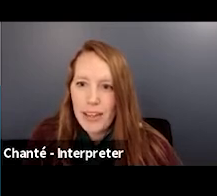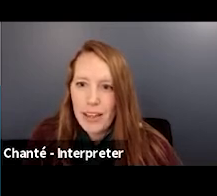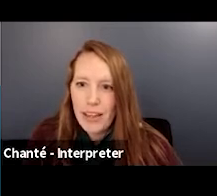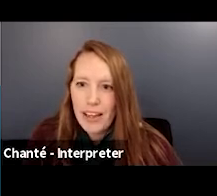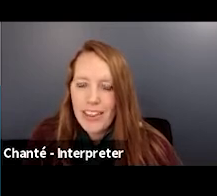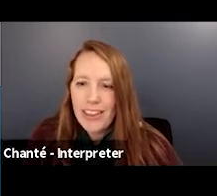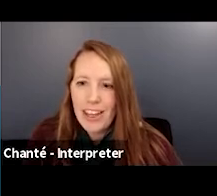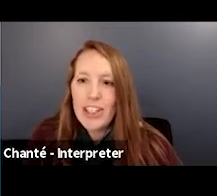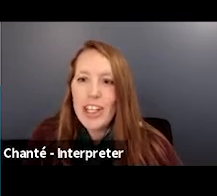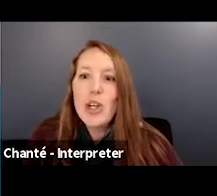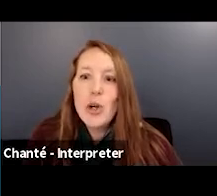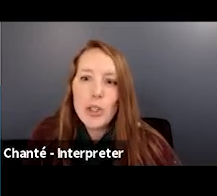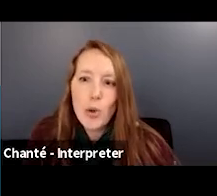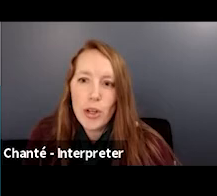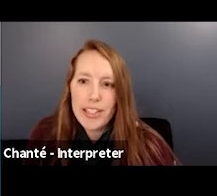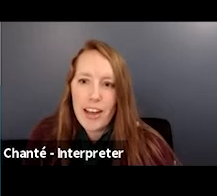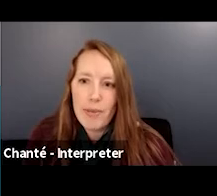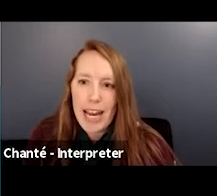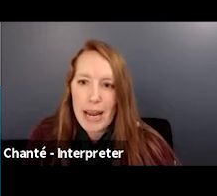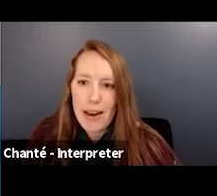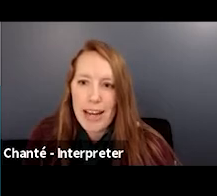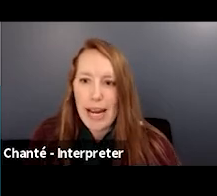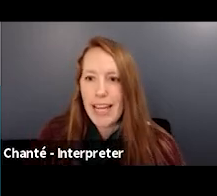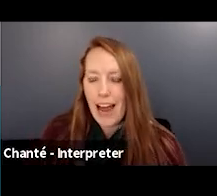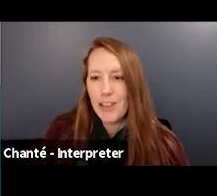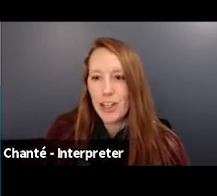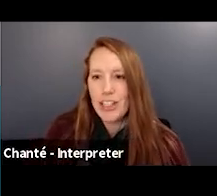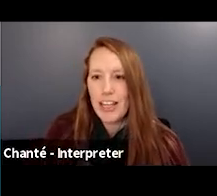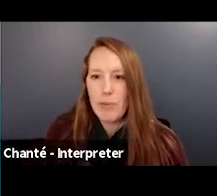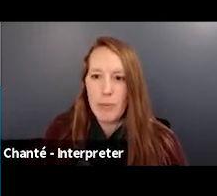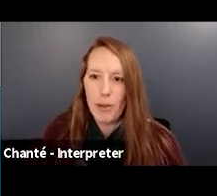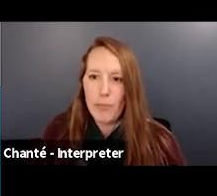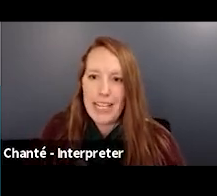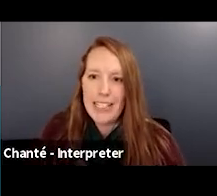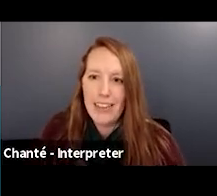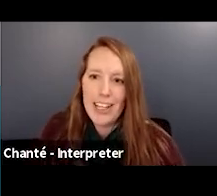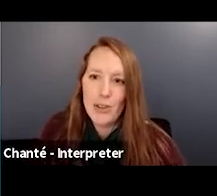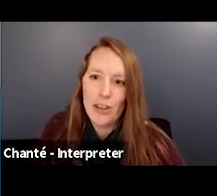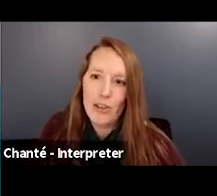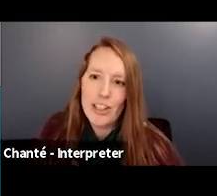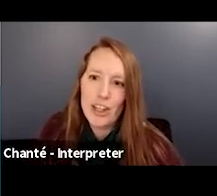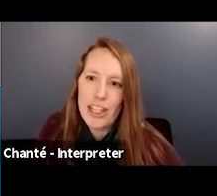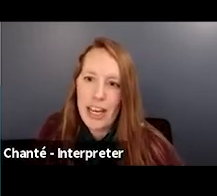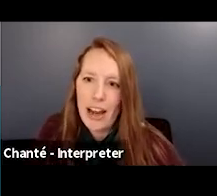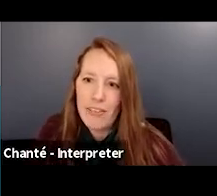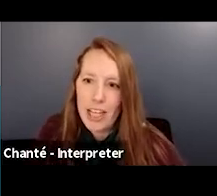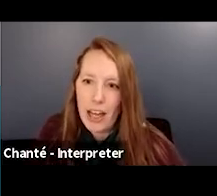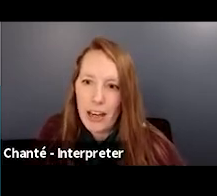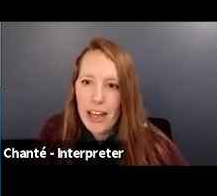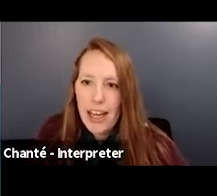There's two schools that have been named after deaf people based on the history and the research that I've done.